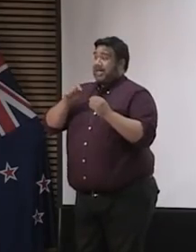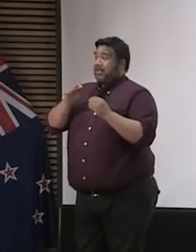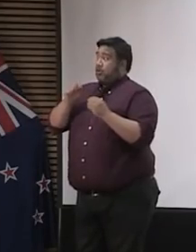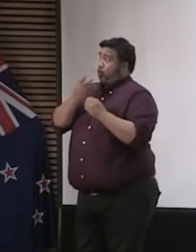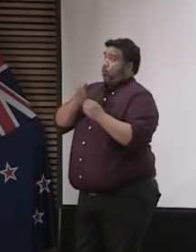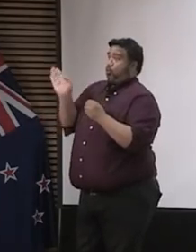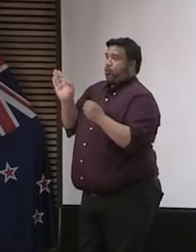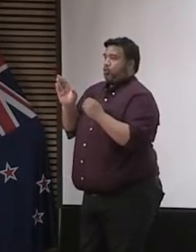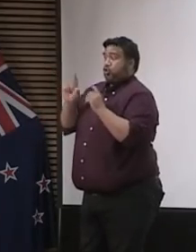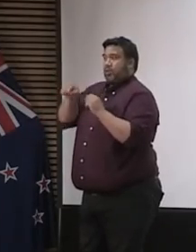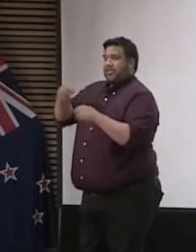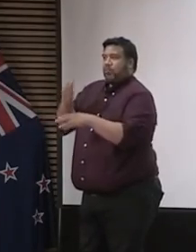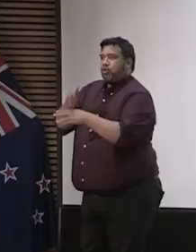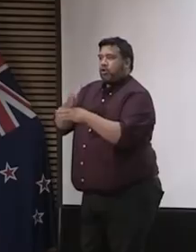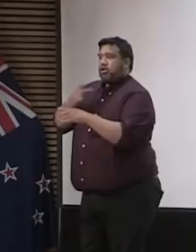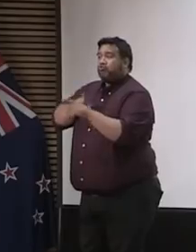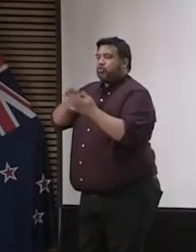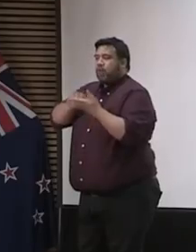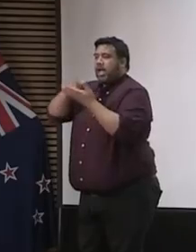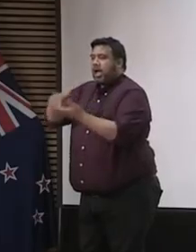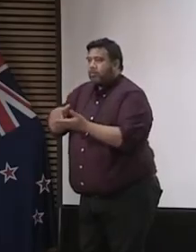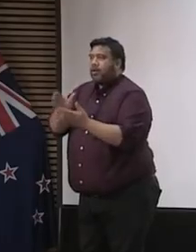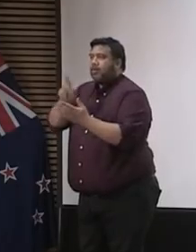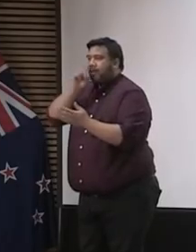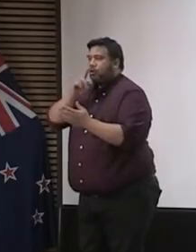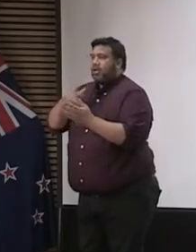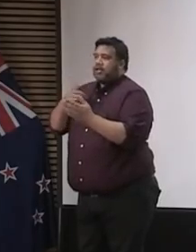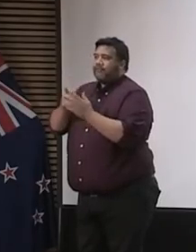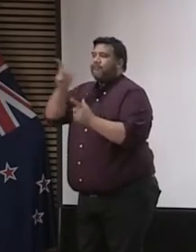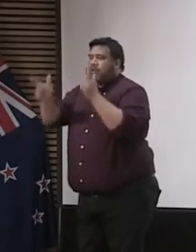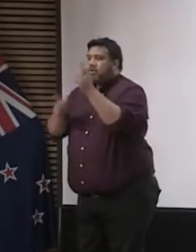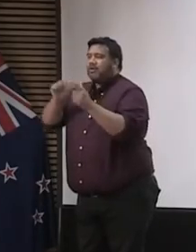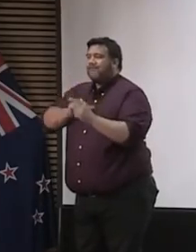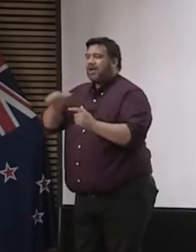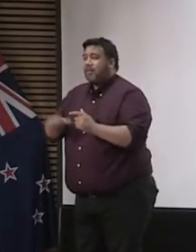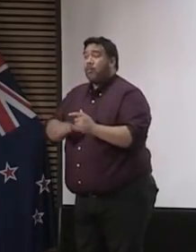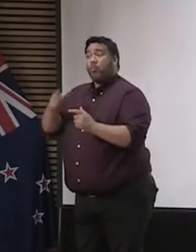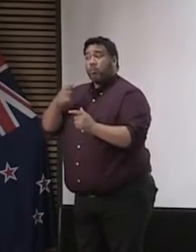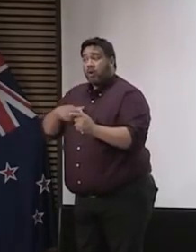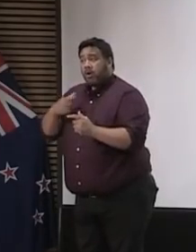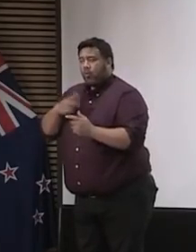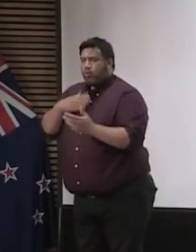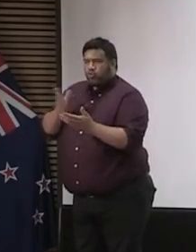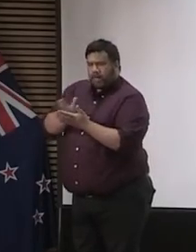We dowant to get out into the moreremote parts of their areas tomake sure in are no undetectedcases out there.